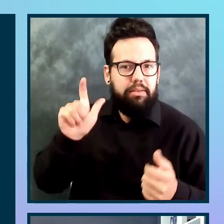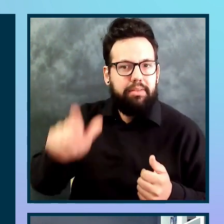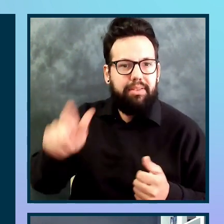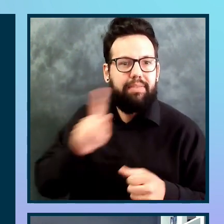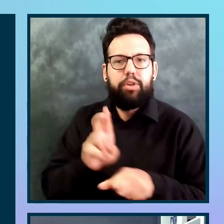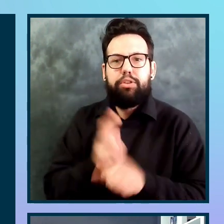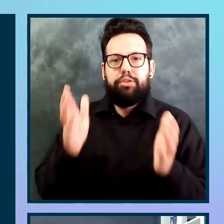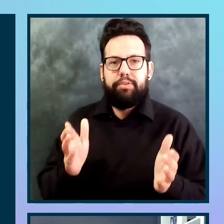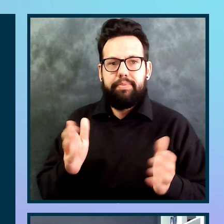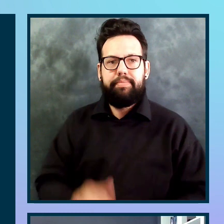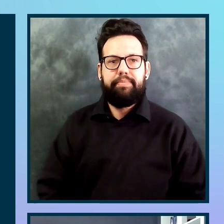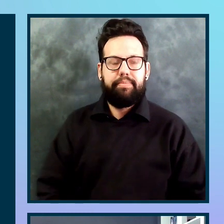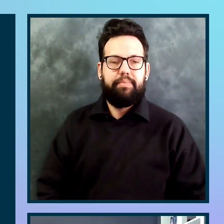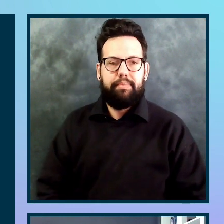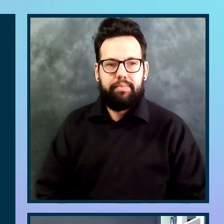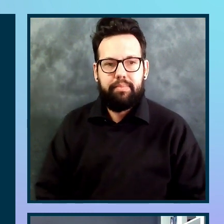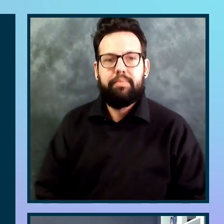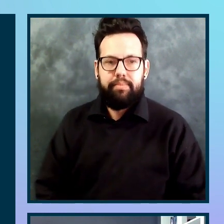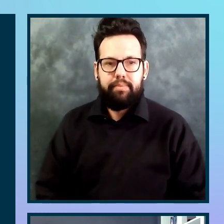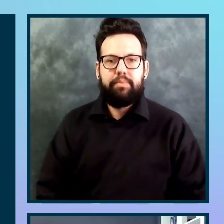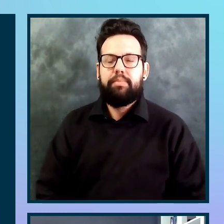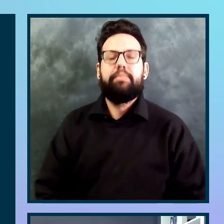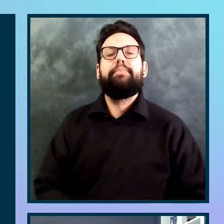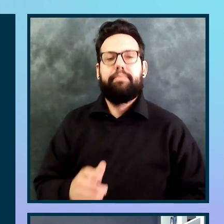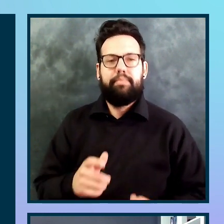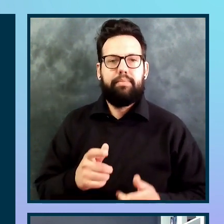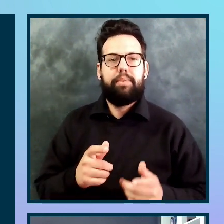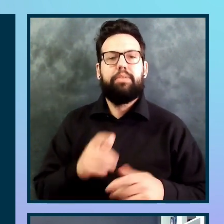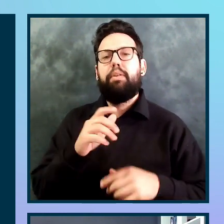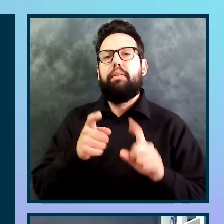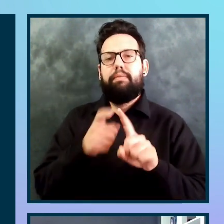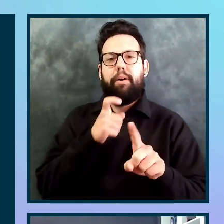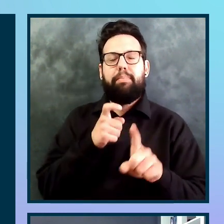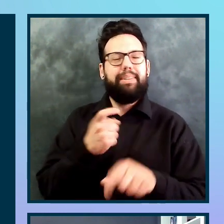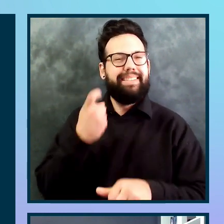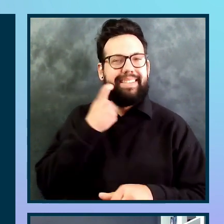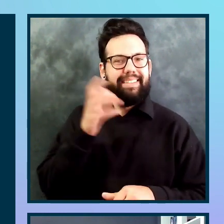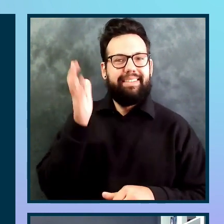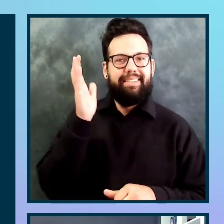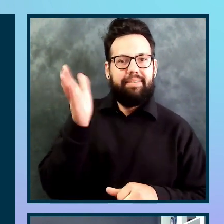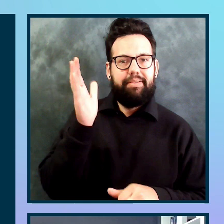The takeaway from all of these slides that I just presented is for anyone that is either designing, developing,